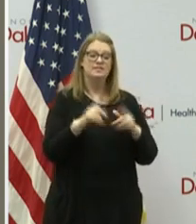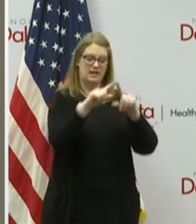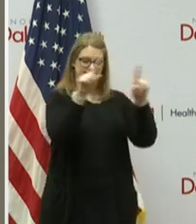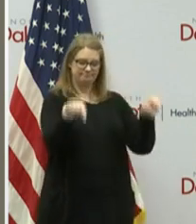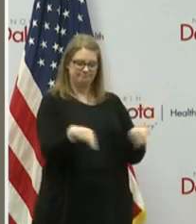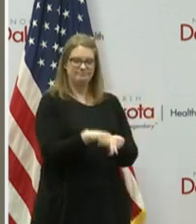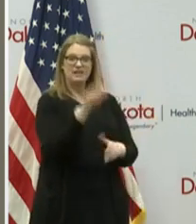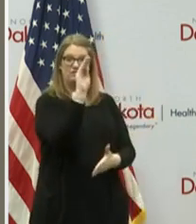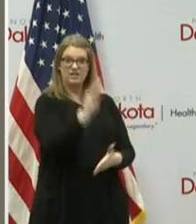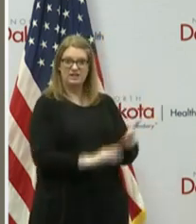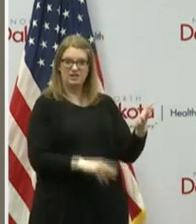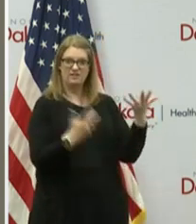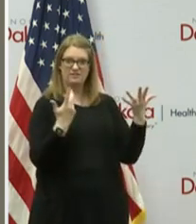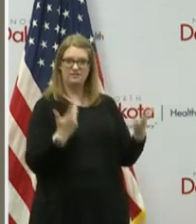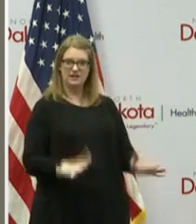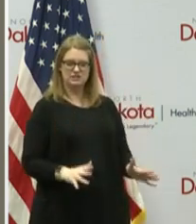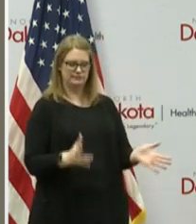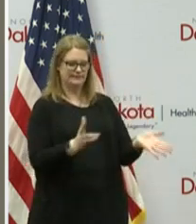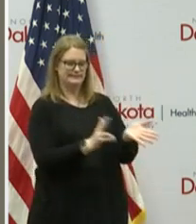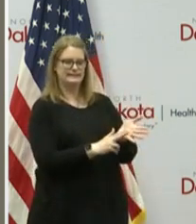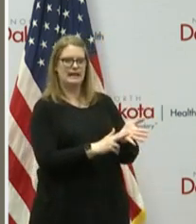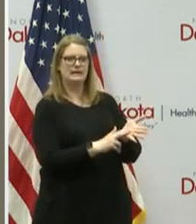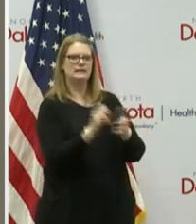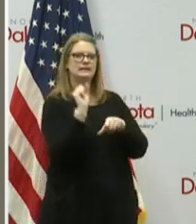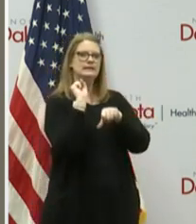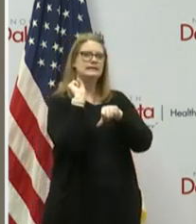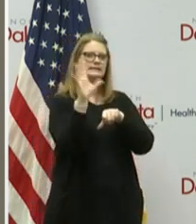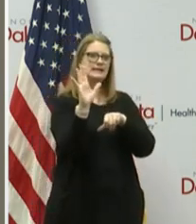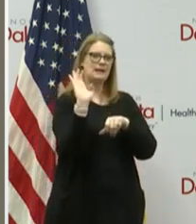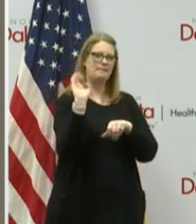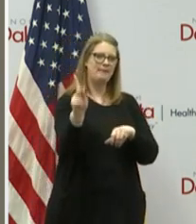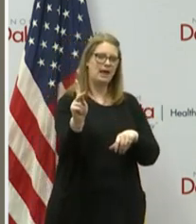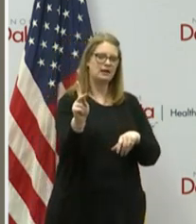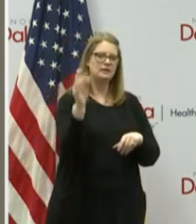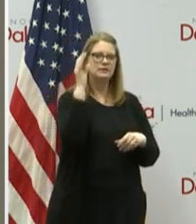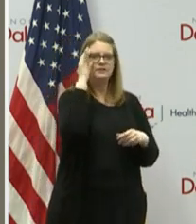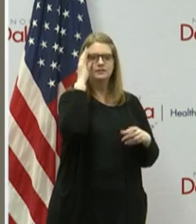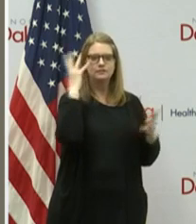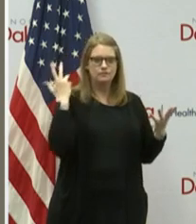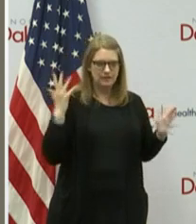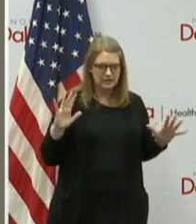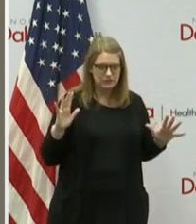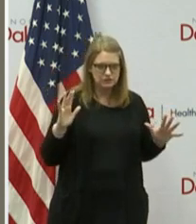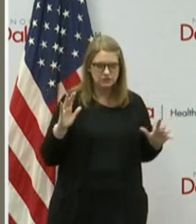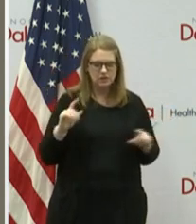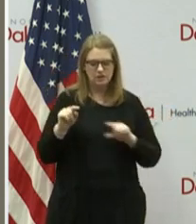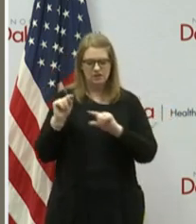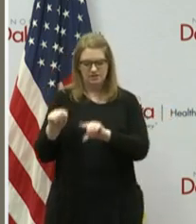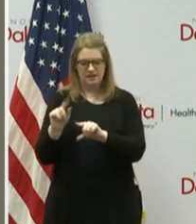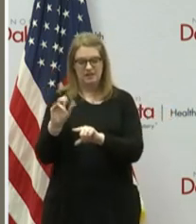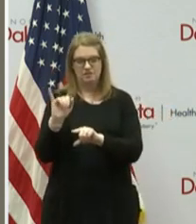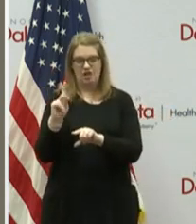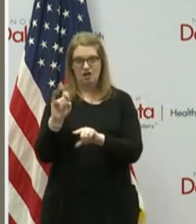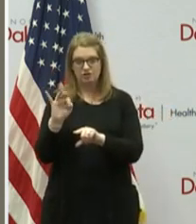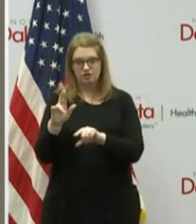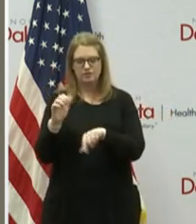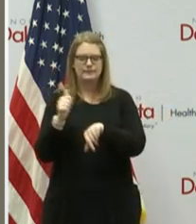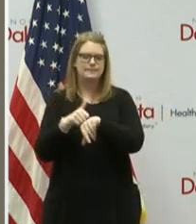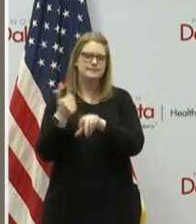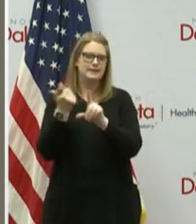PLEASE CONTACT YOUR COUNTY TO CREATE AND PRINT AN APPLICATION THAT YOU CAN SEND TO YOUR COUNTY AUDITOR. ONCE YOU RECEIVE THIS APPLICATION IF YOU HAVE